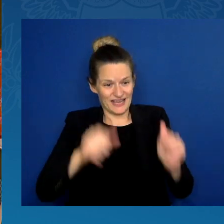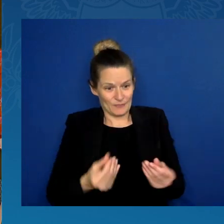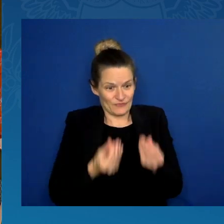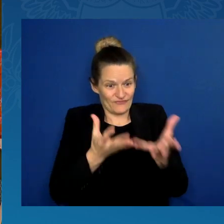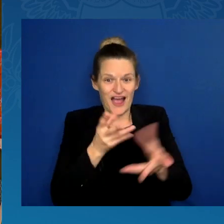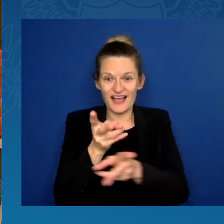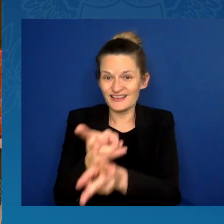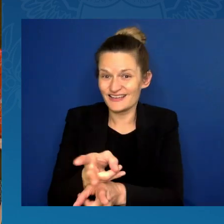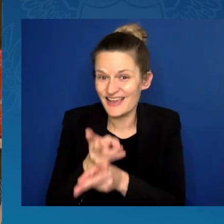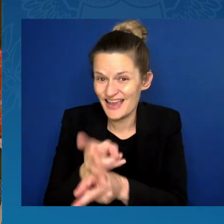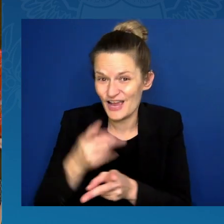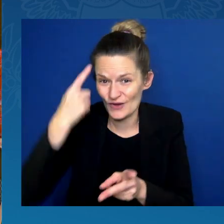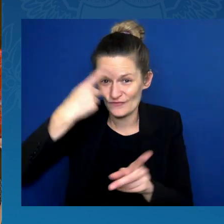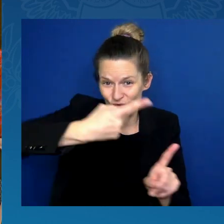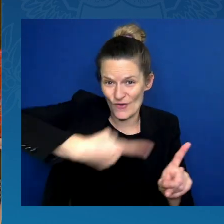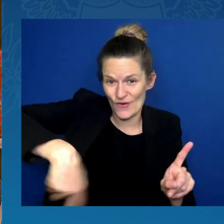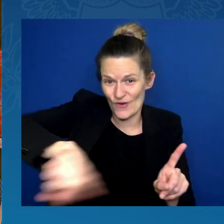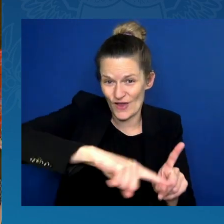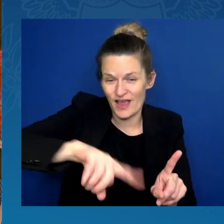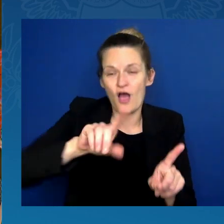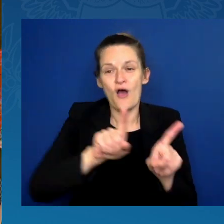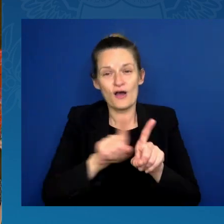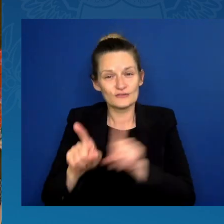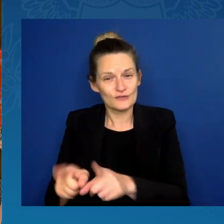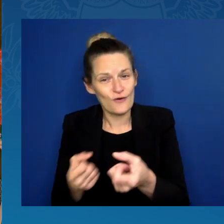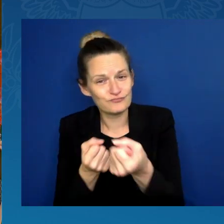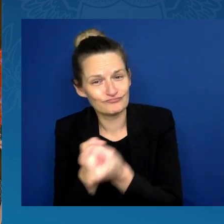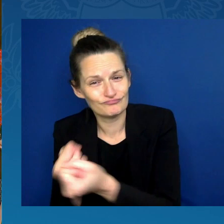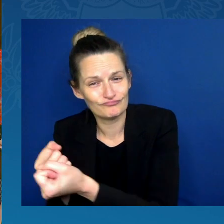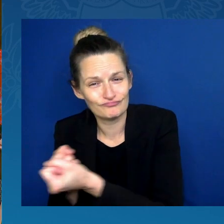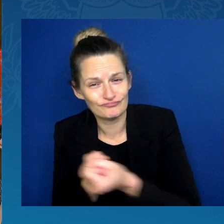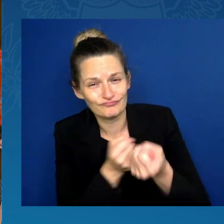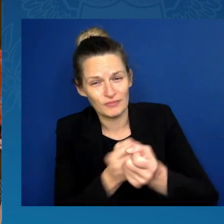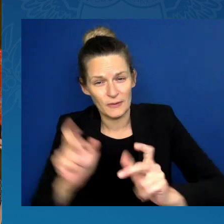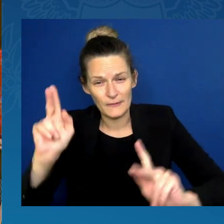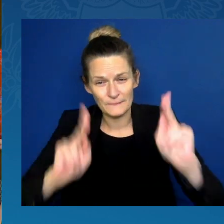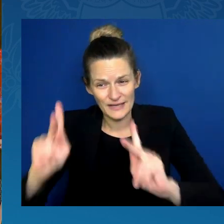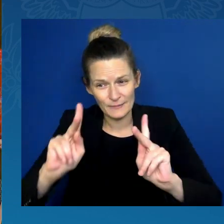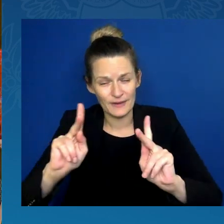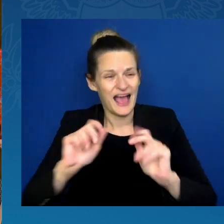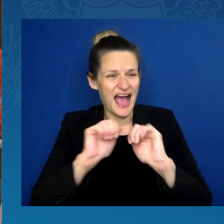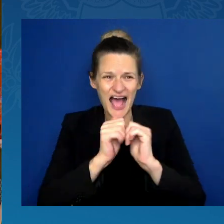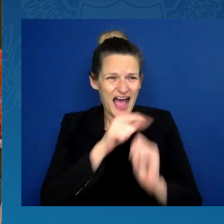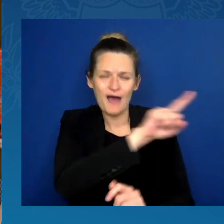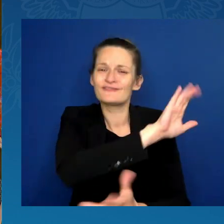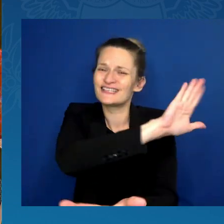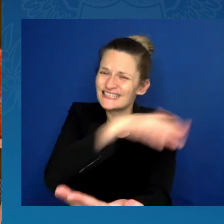that people need in order to get to New York. So I'm thrilled to share and have this discussion,